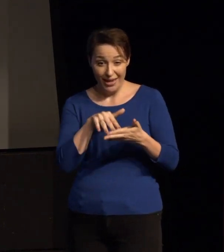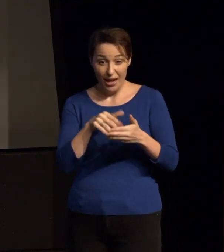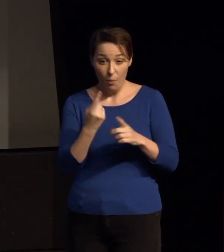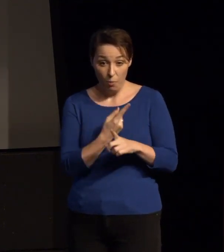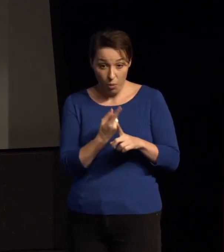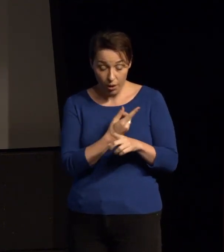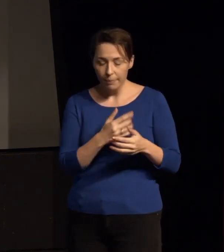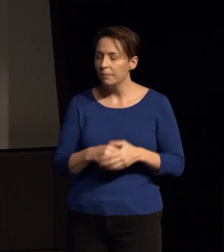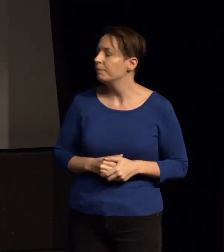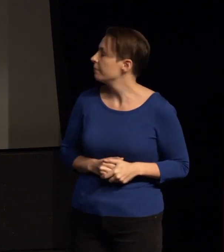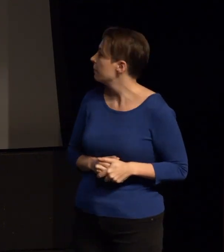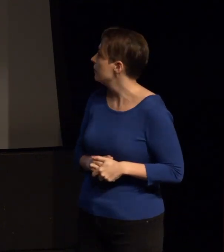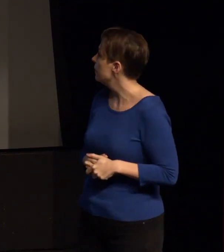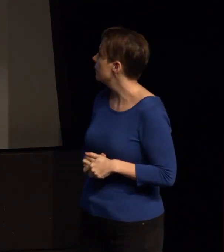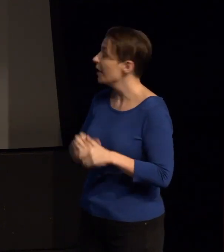And this will inform the design of our study.